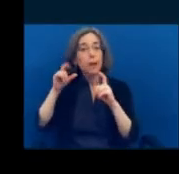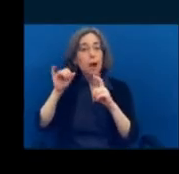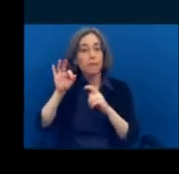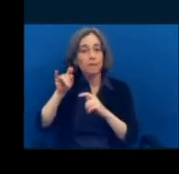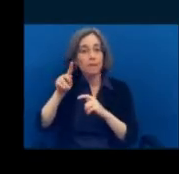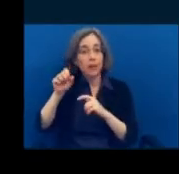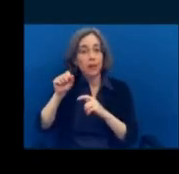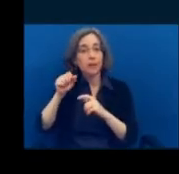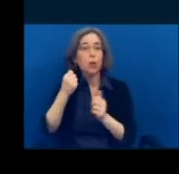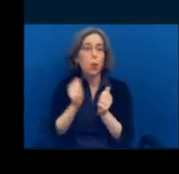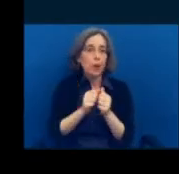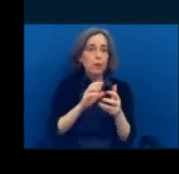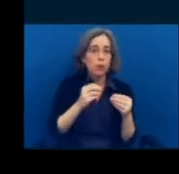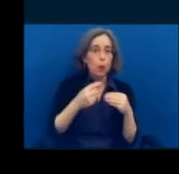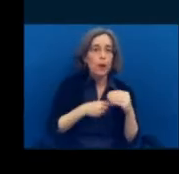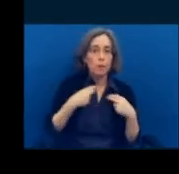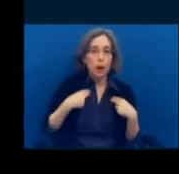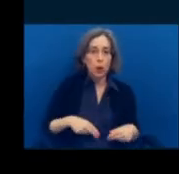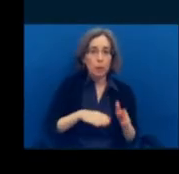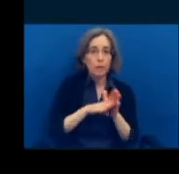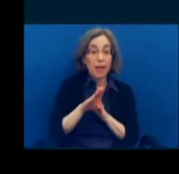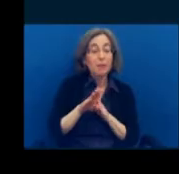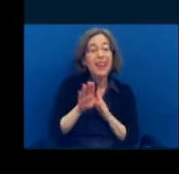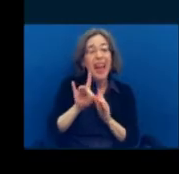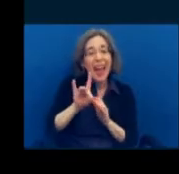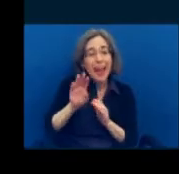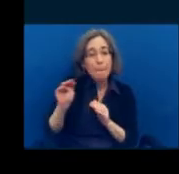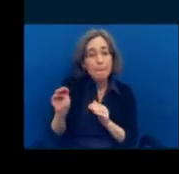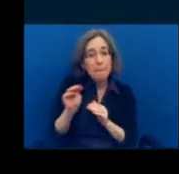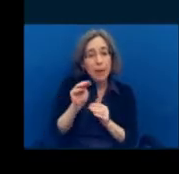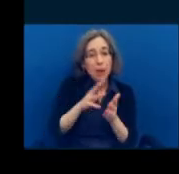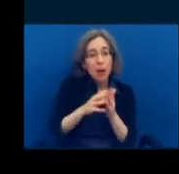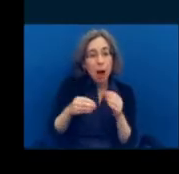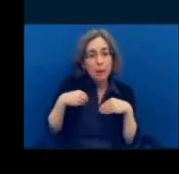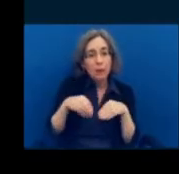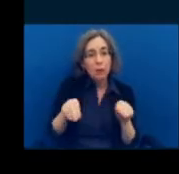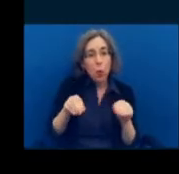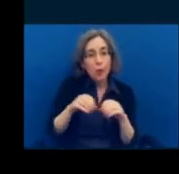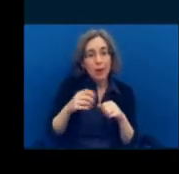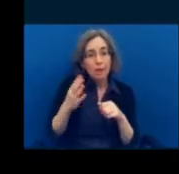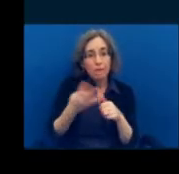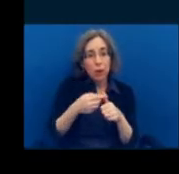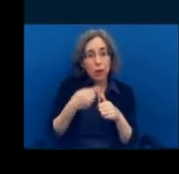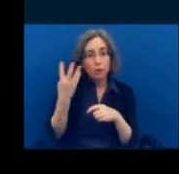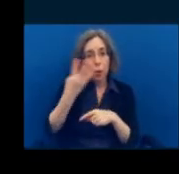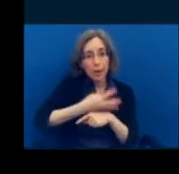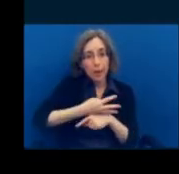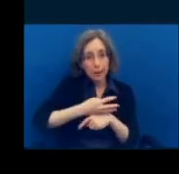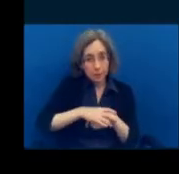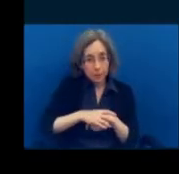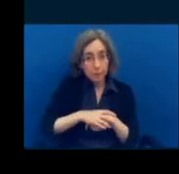AND 8 MILLION COPIES SOLD WITHIN THE FIRST 4 DAYS OF THE RELEASE. WHILE THE ART CLAIMS THAT THE